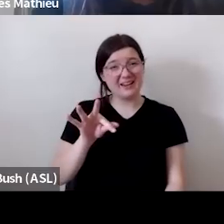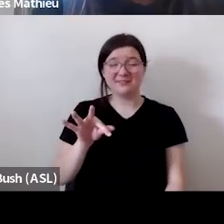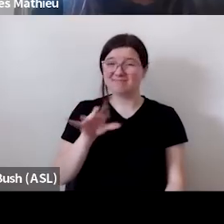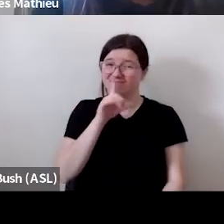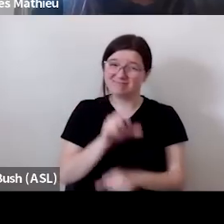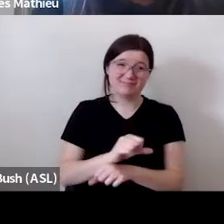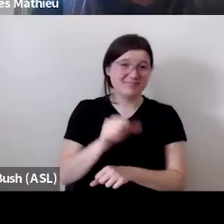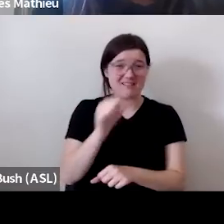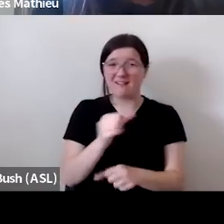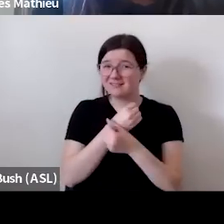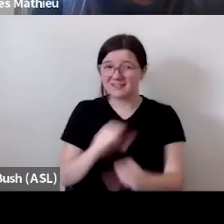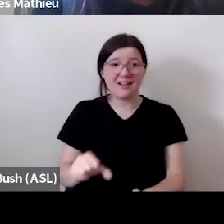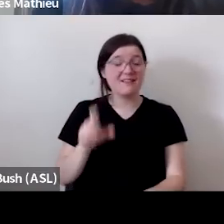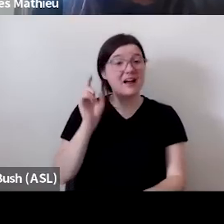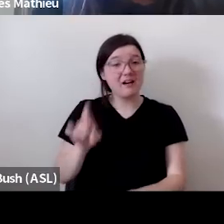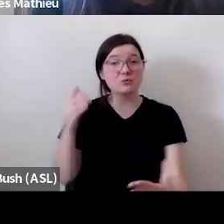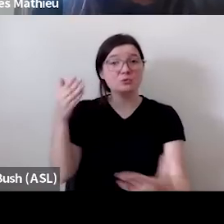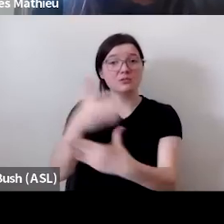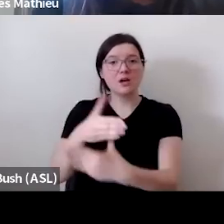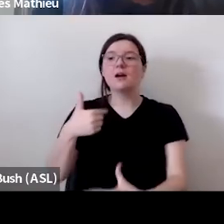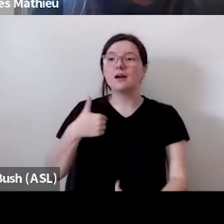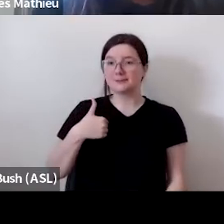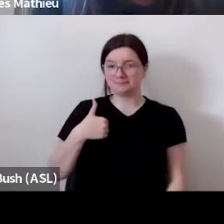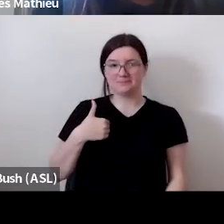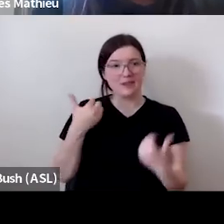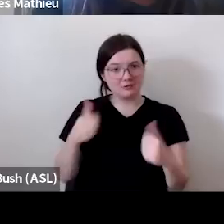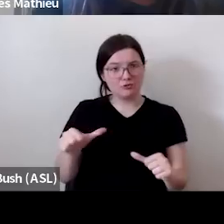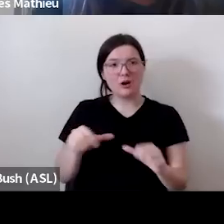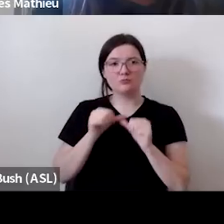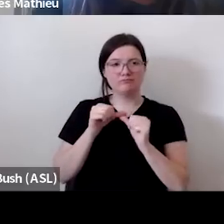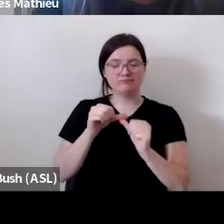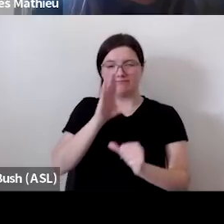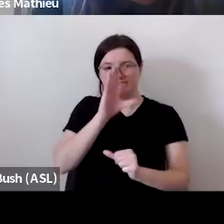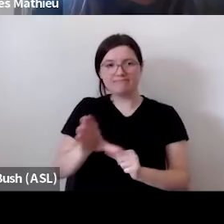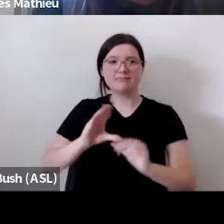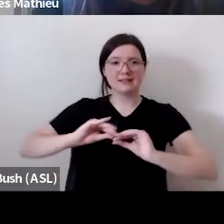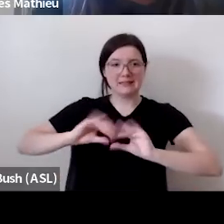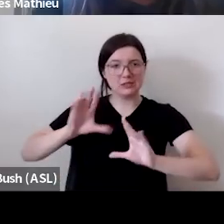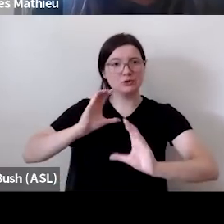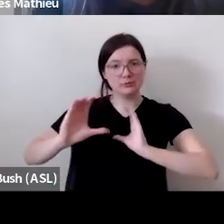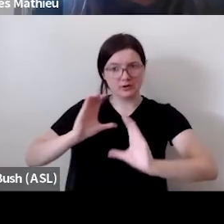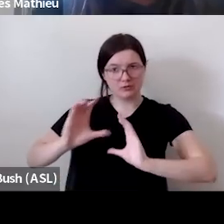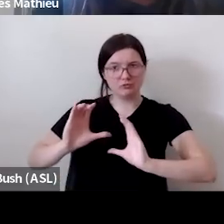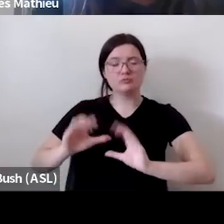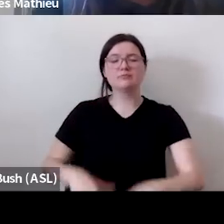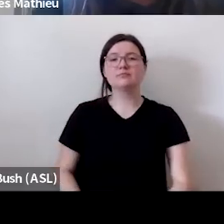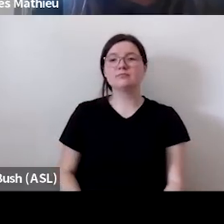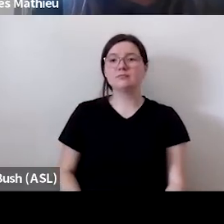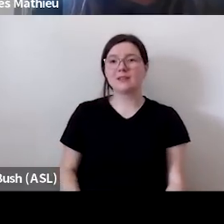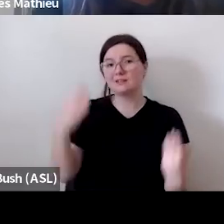and consistent with my language and it let them know what the steps are going to be in place.